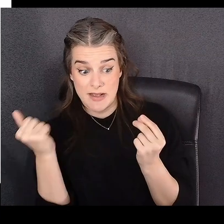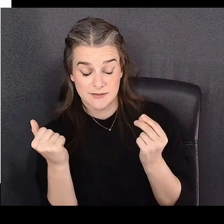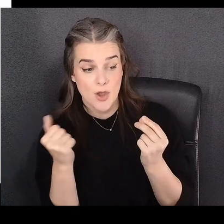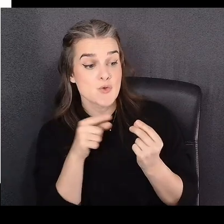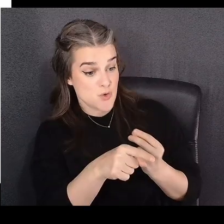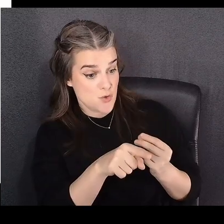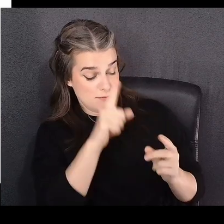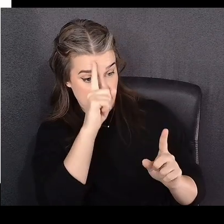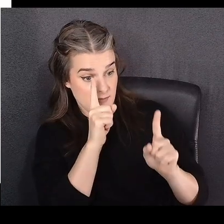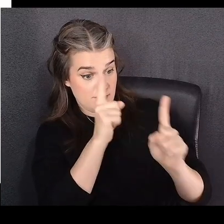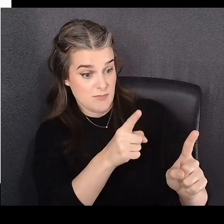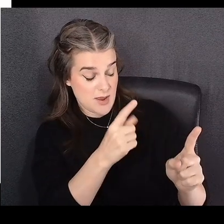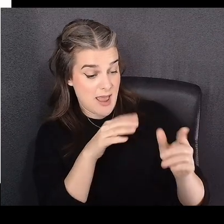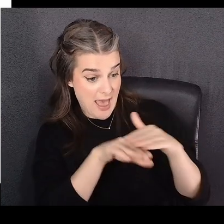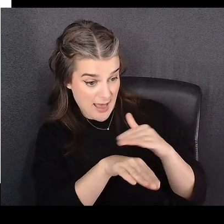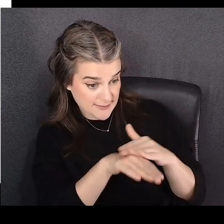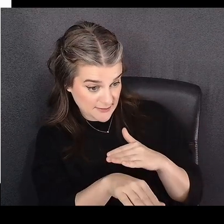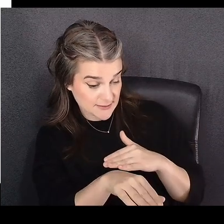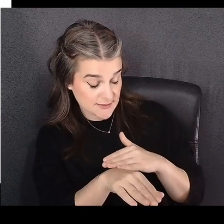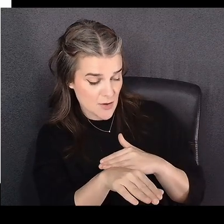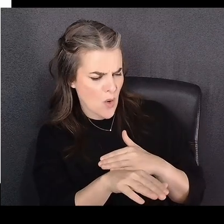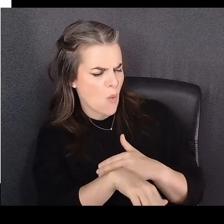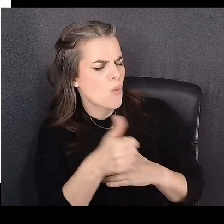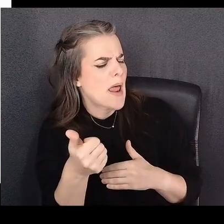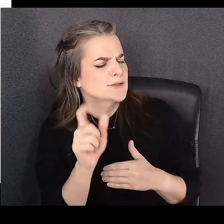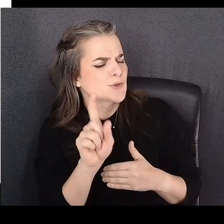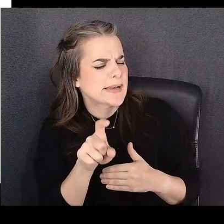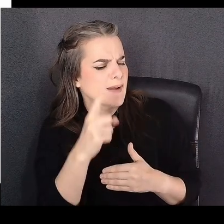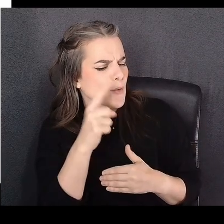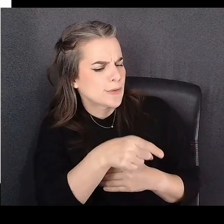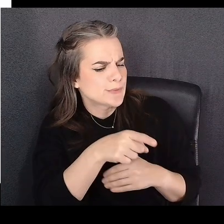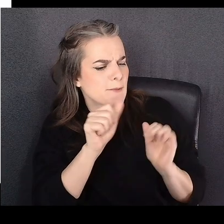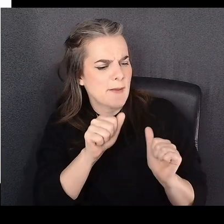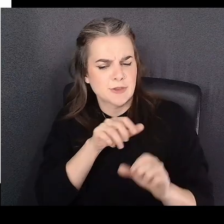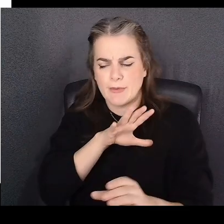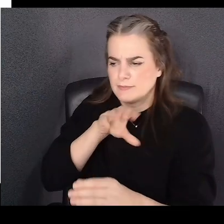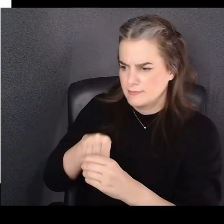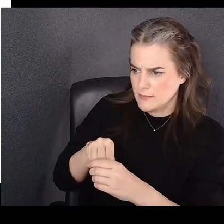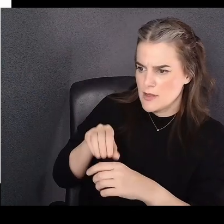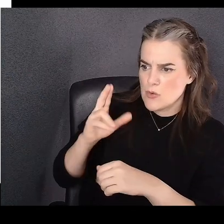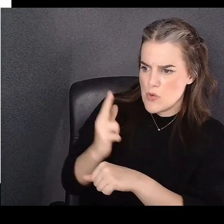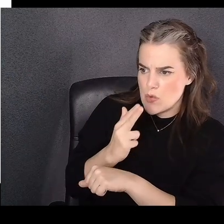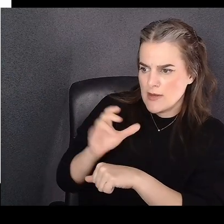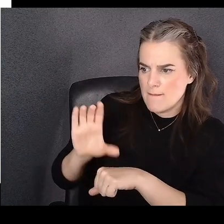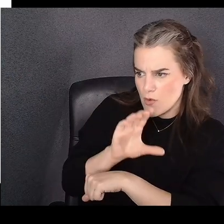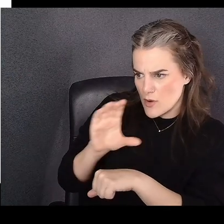What else do we need in order to get you on a computer? Adapting mice, keyboards, working